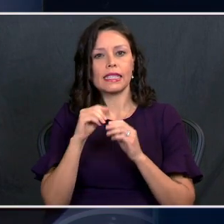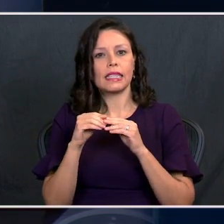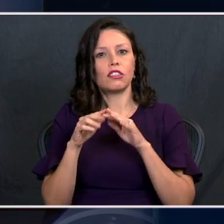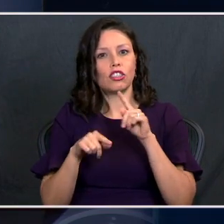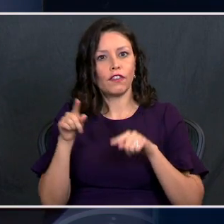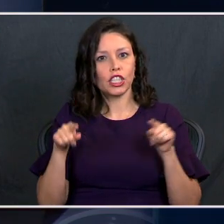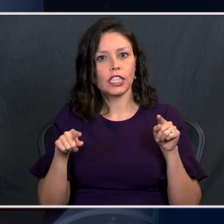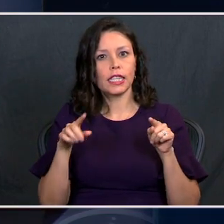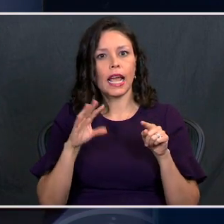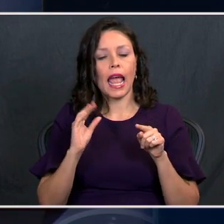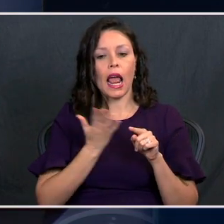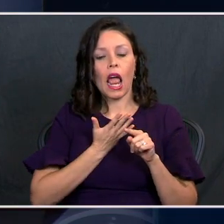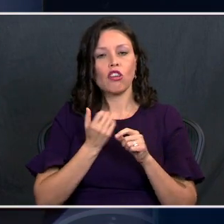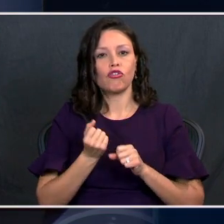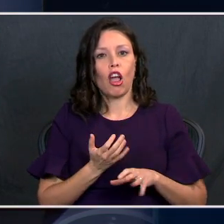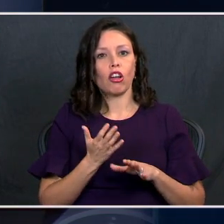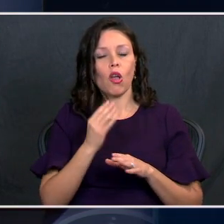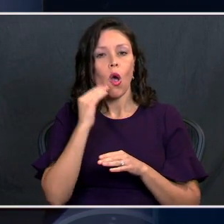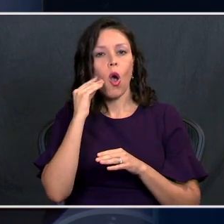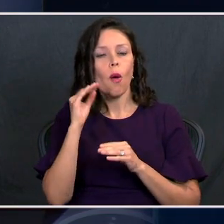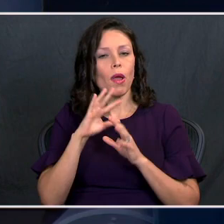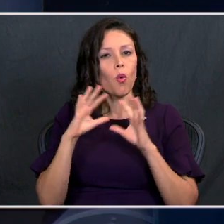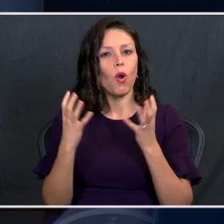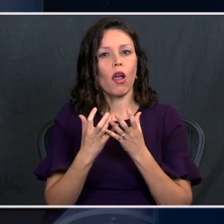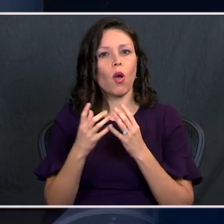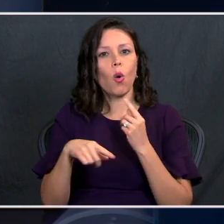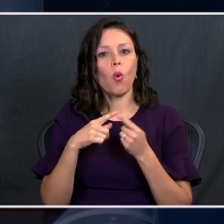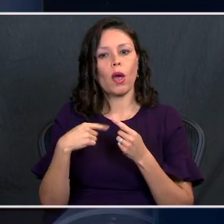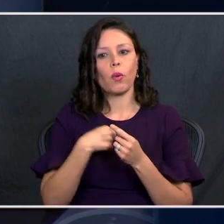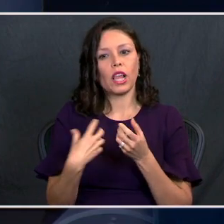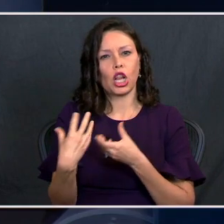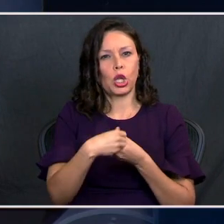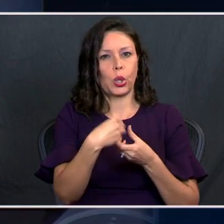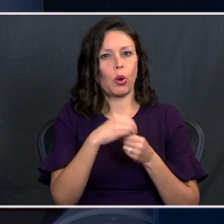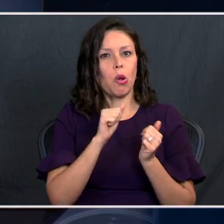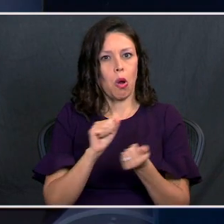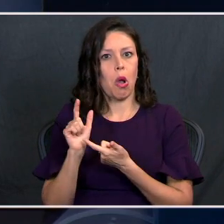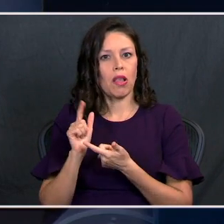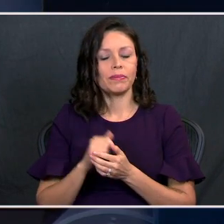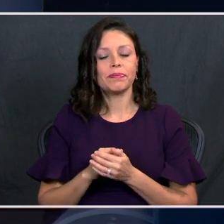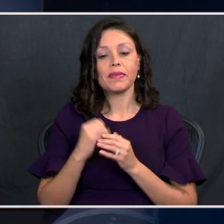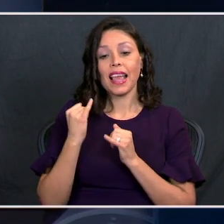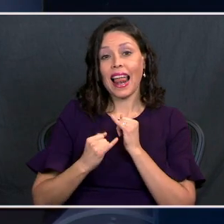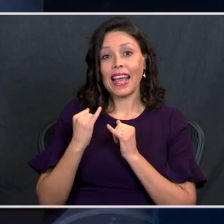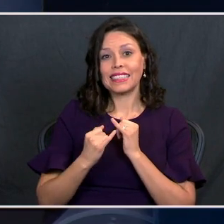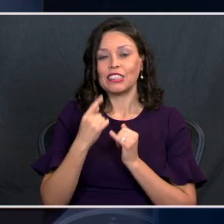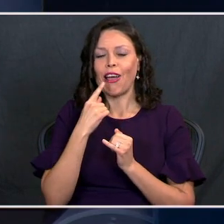America is stronger at home and around the world when it is inclusive. Last thing -- sorry, I said it was the last,